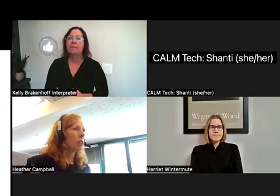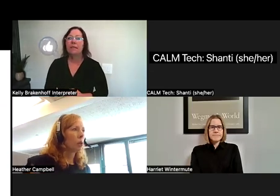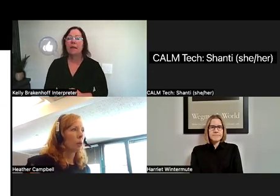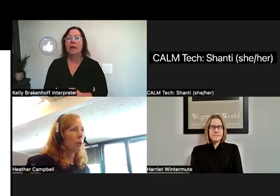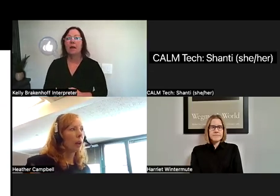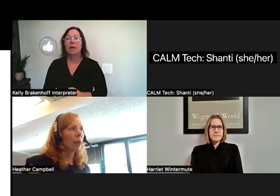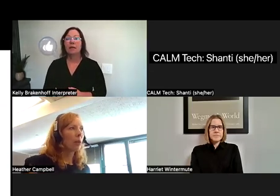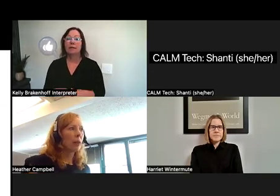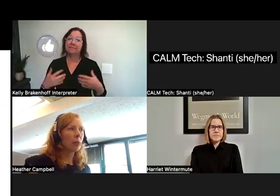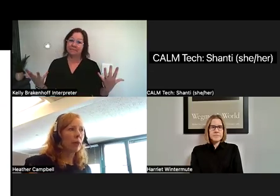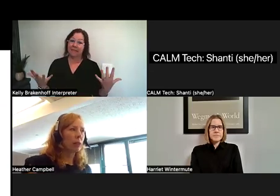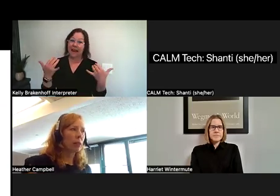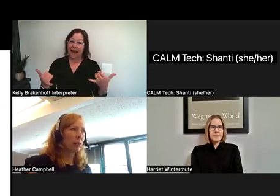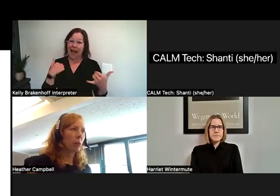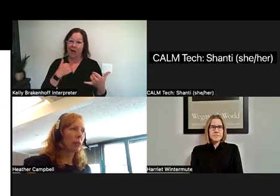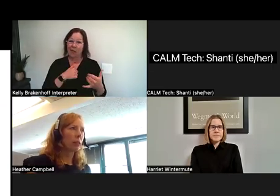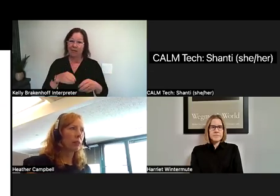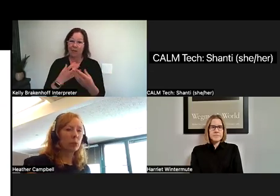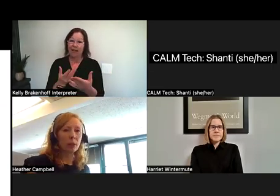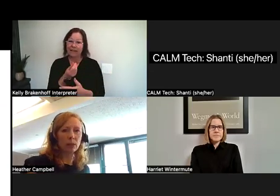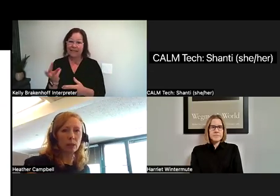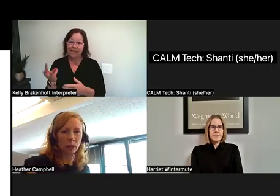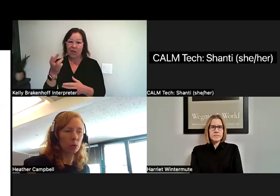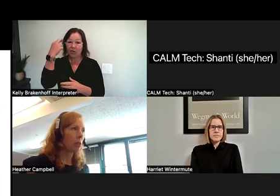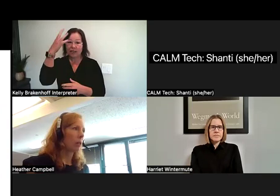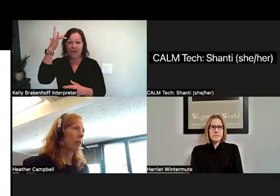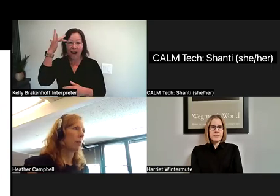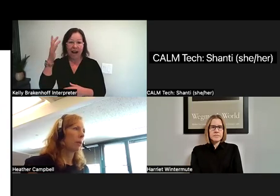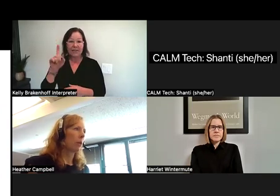So now that we've provided several reasons for a team to use a priority